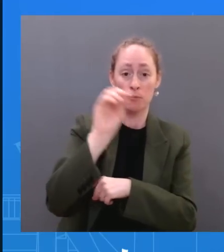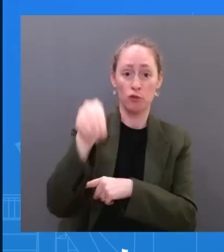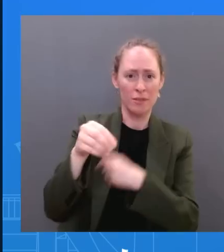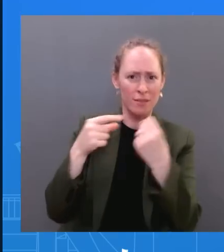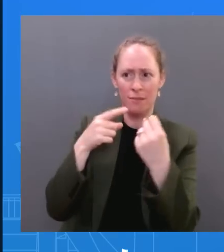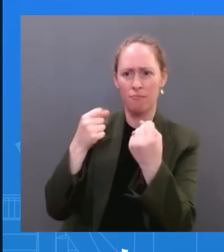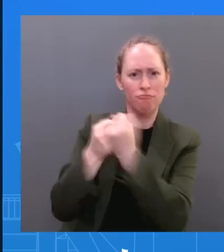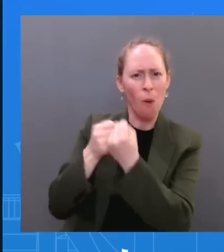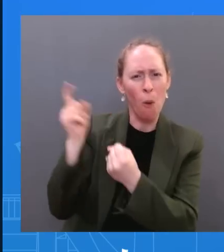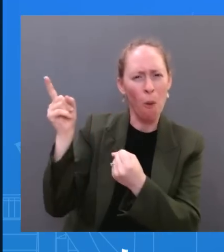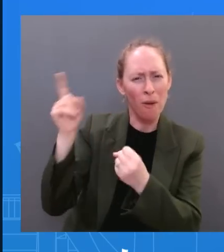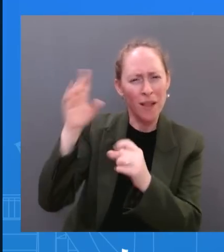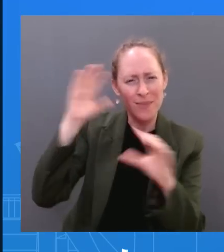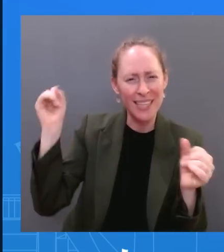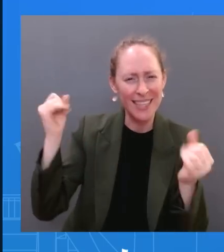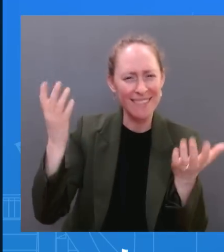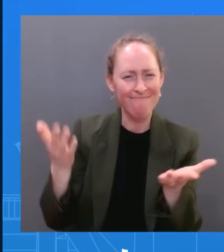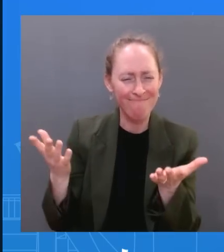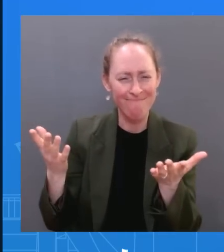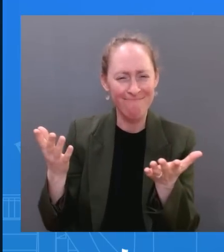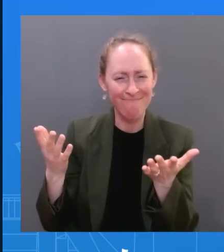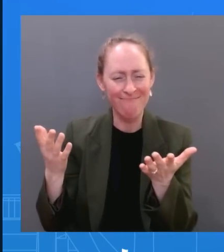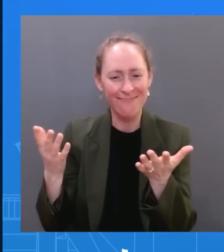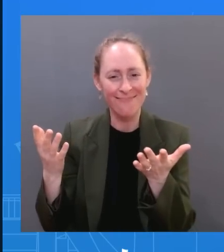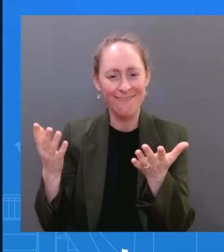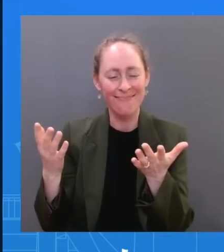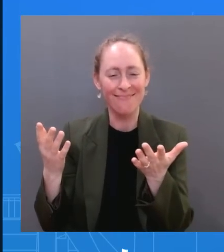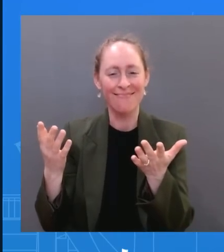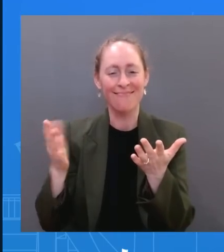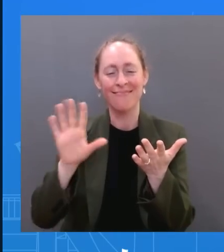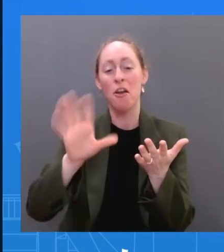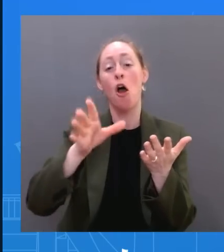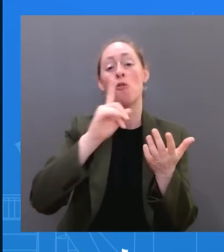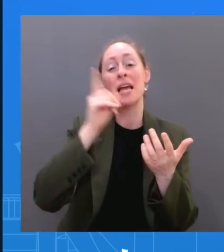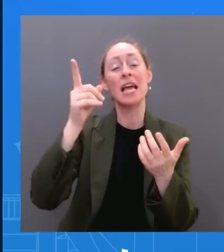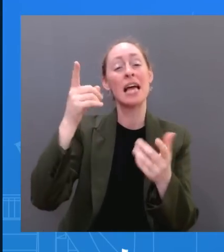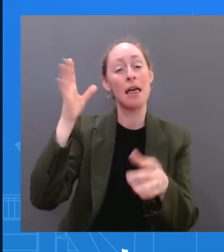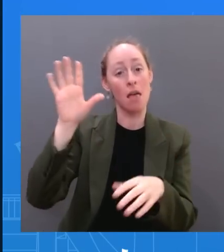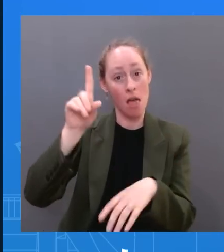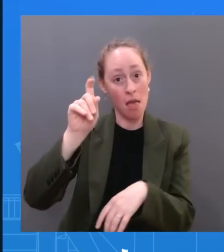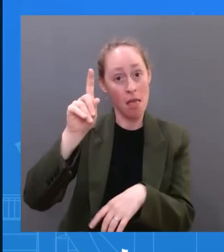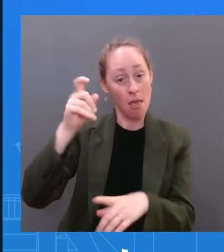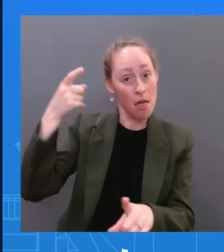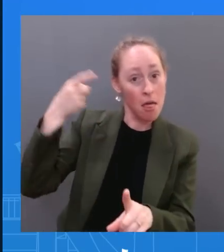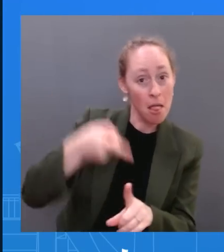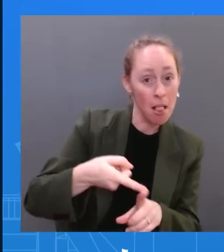politics from here or get into any political analysis: This is not something --